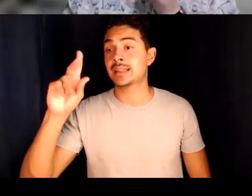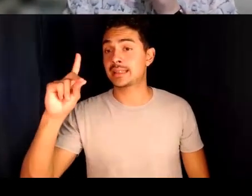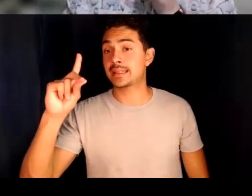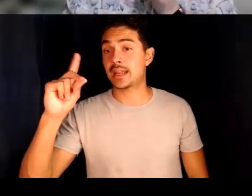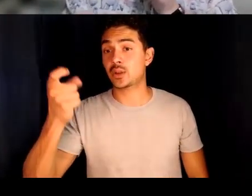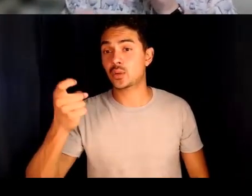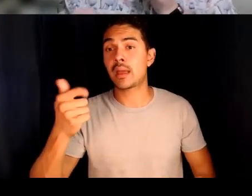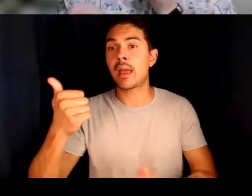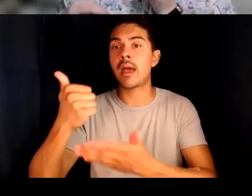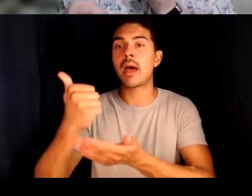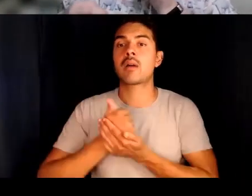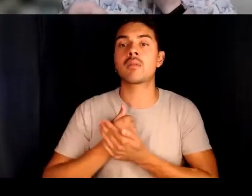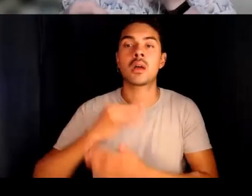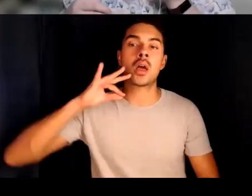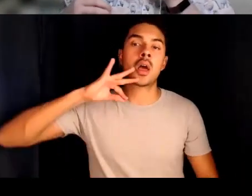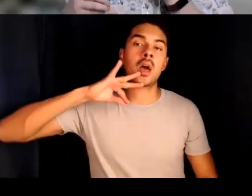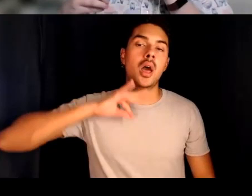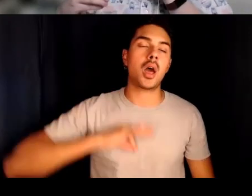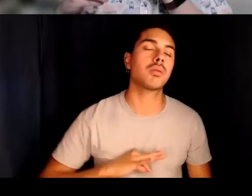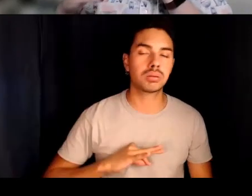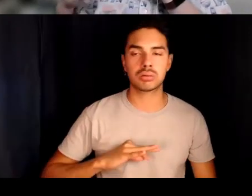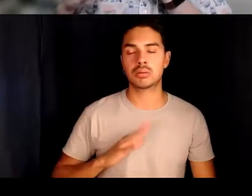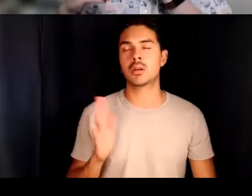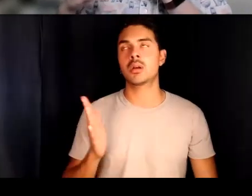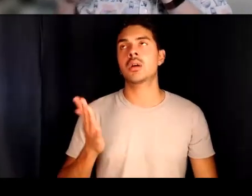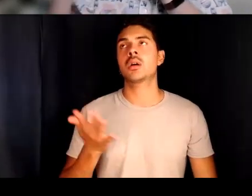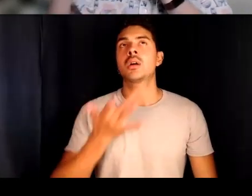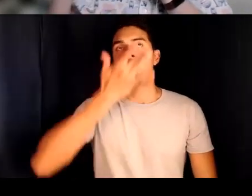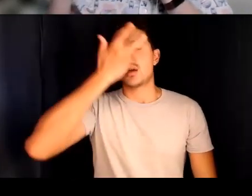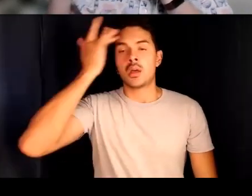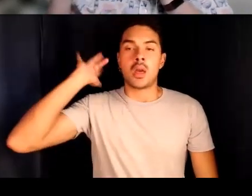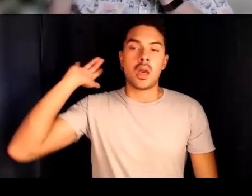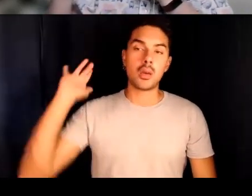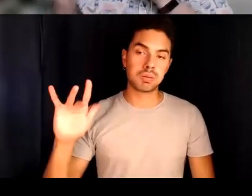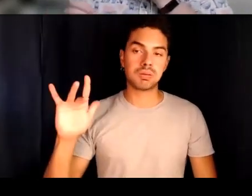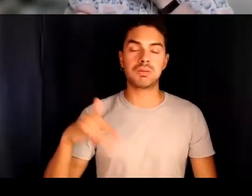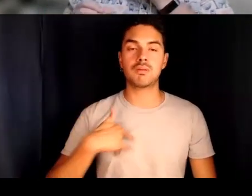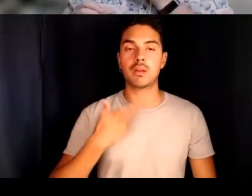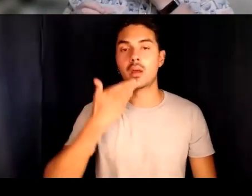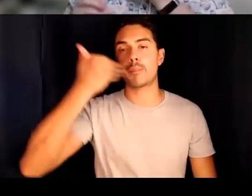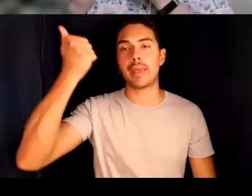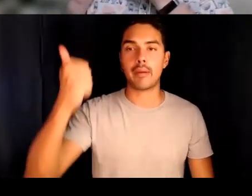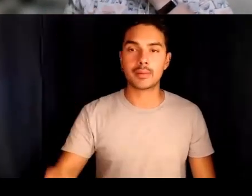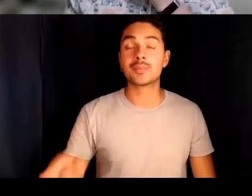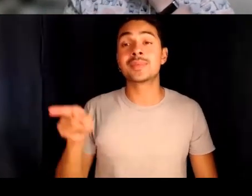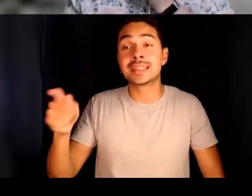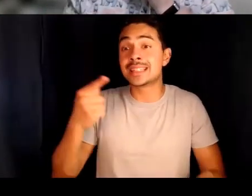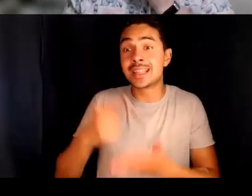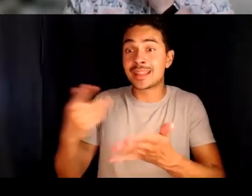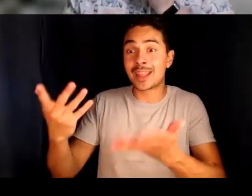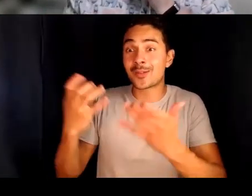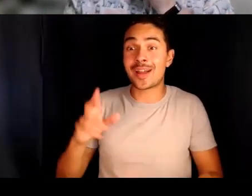and it's a thing that they want, and it affirms their experiences.